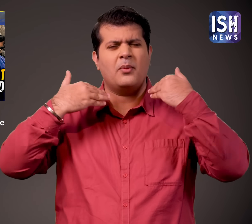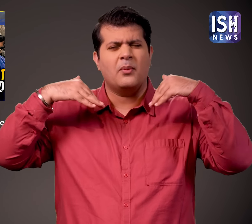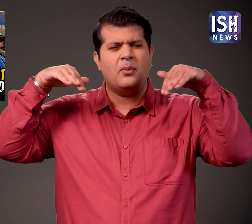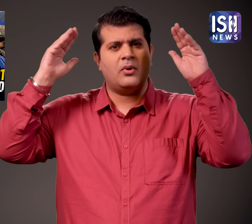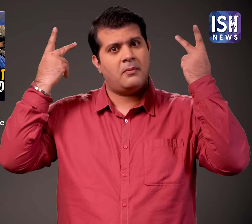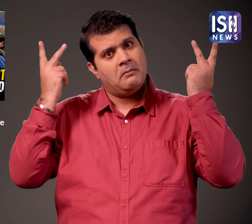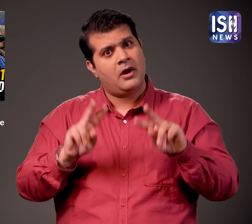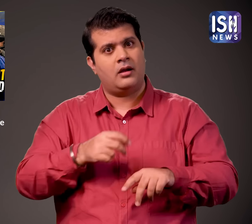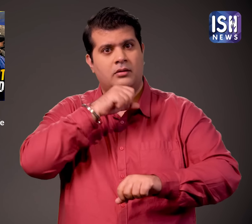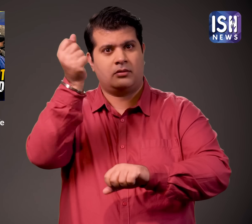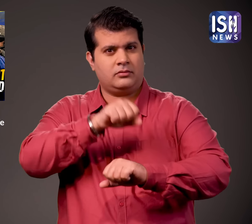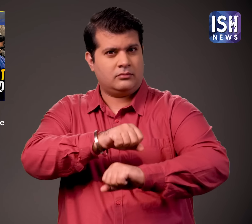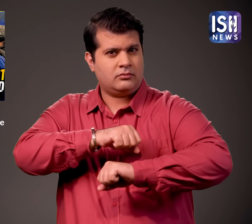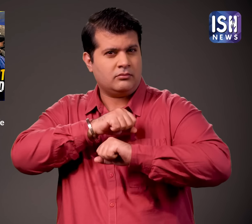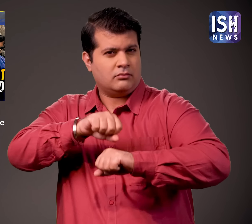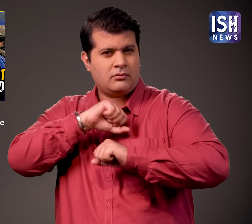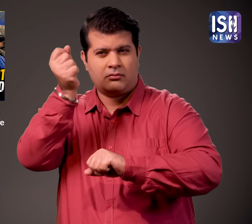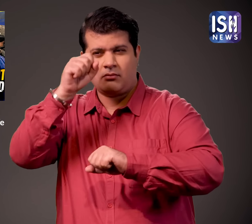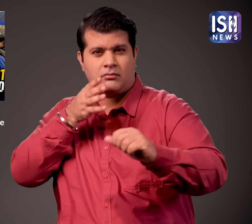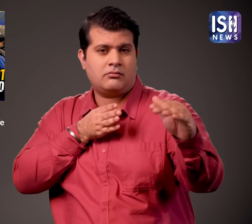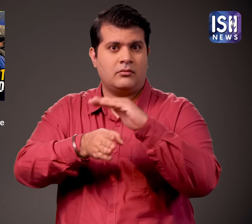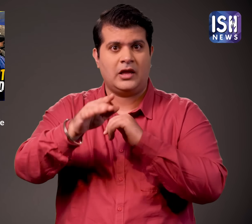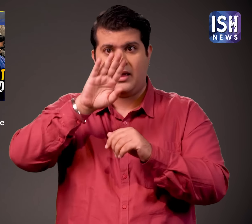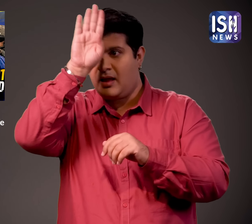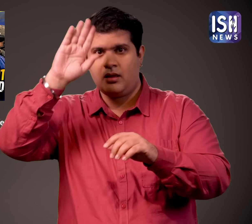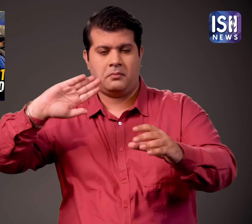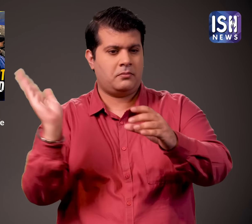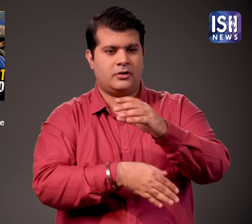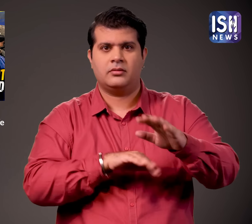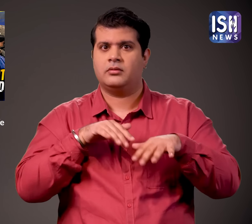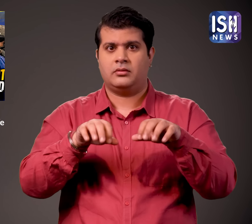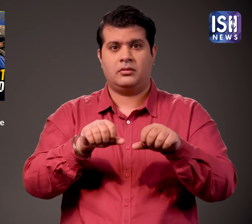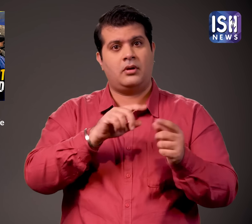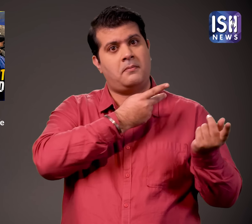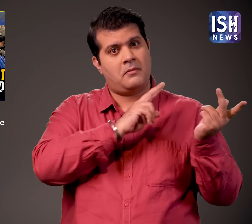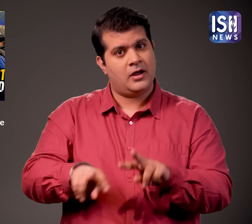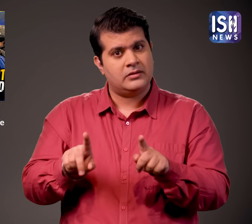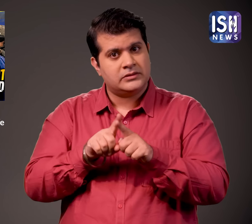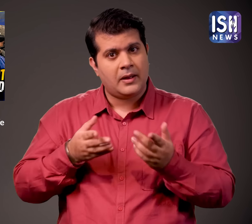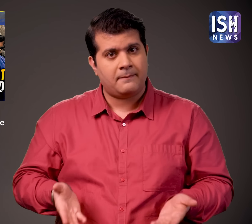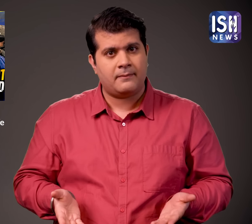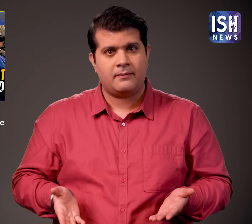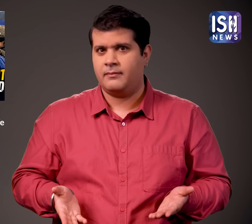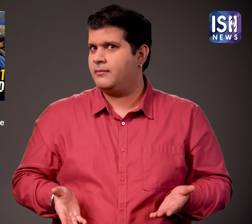This is like ancient times, when kings fought wars, killed rival rulers, and took over their kingdoms. Are we back to those times?